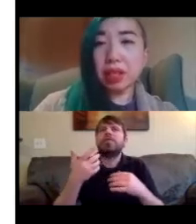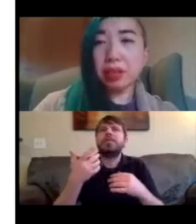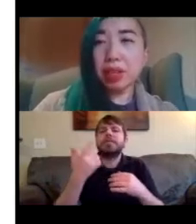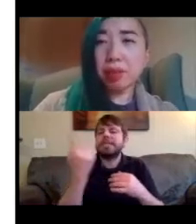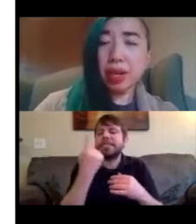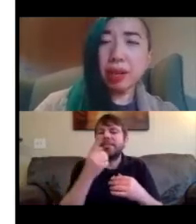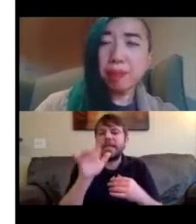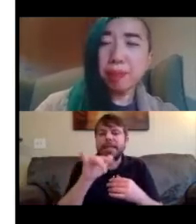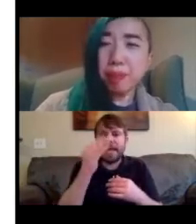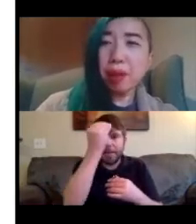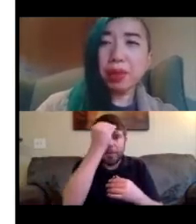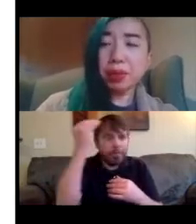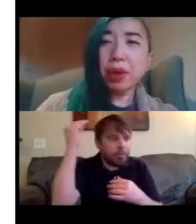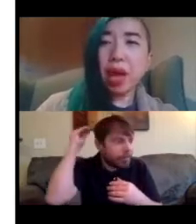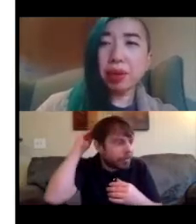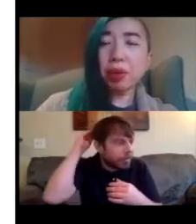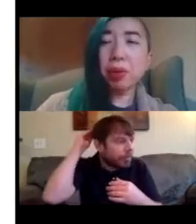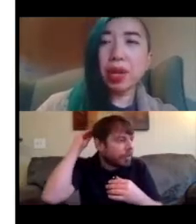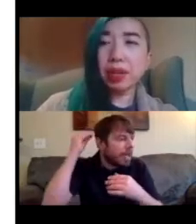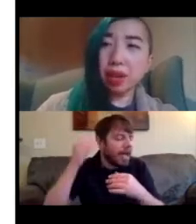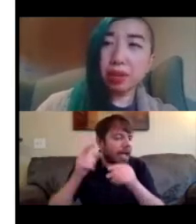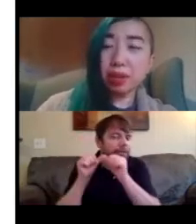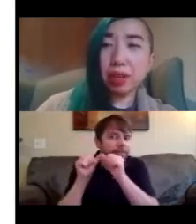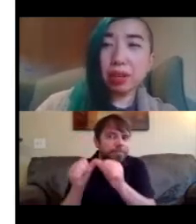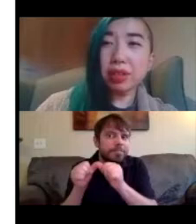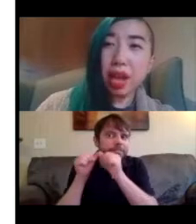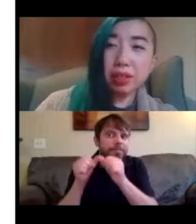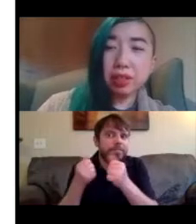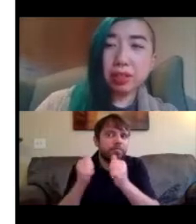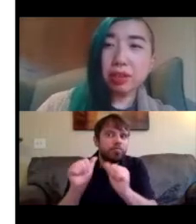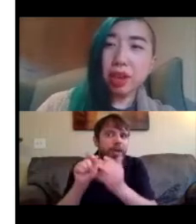you keep writing about but you haven't quite gotten there yet. That you haven't